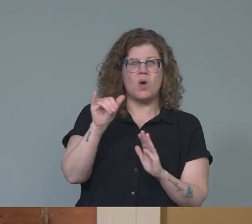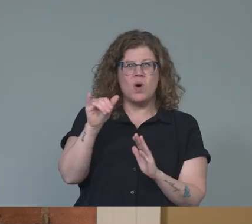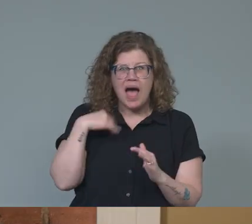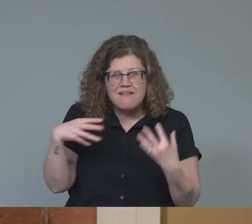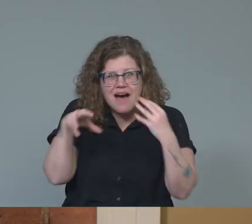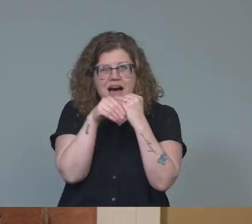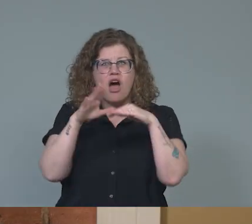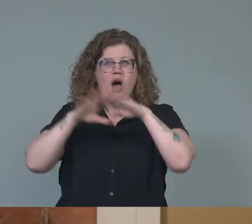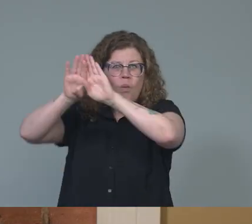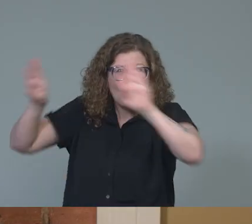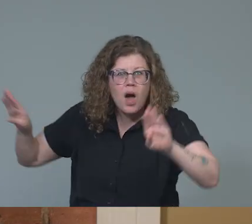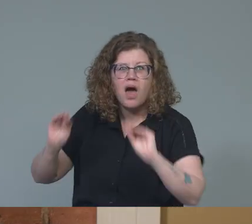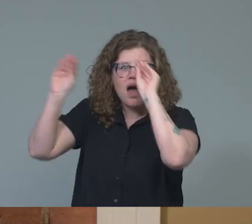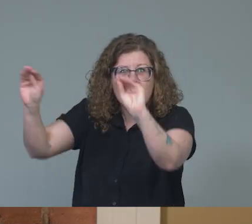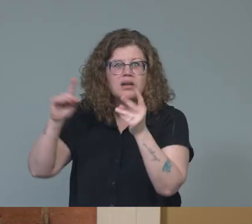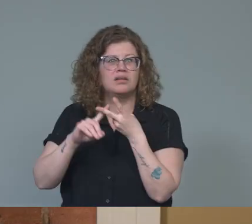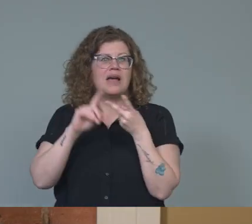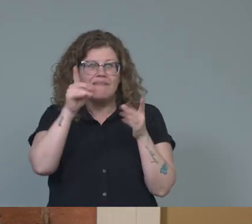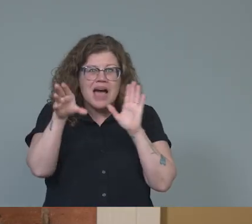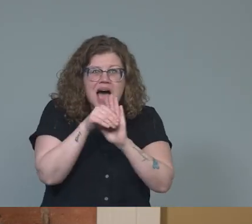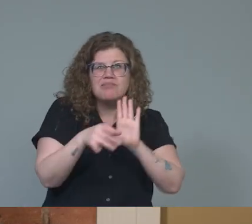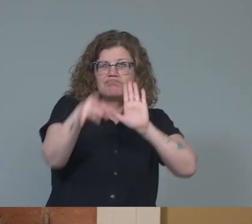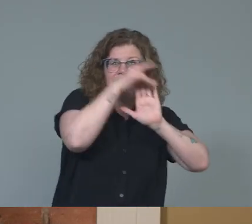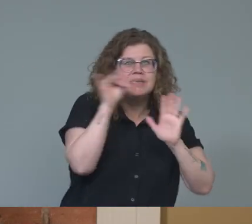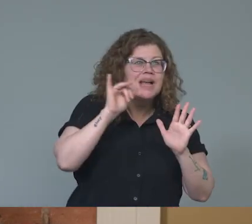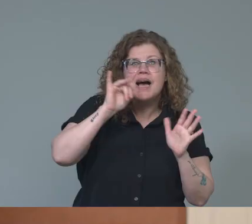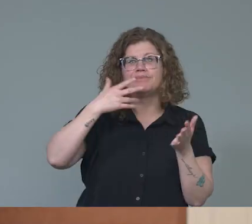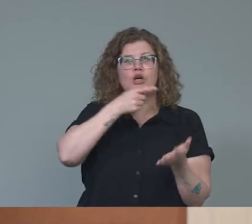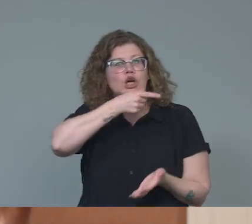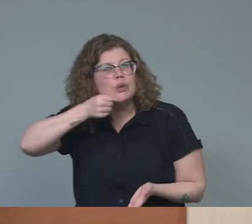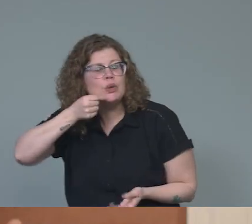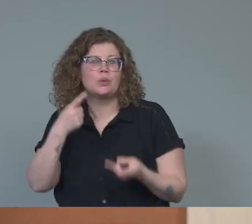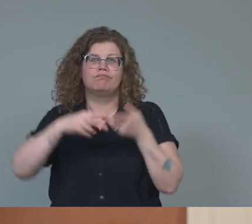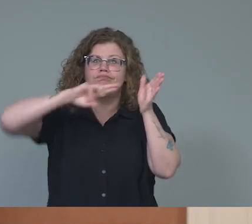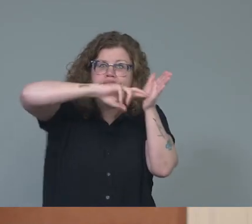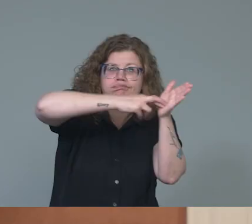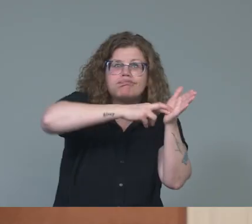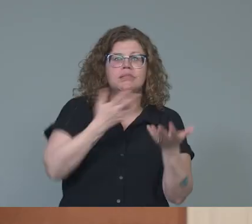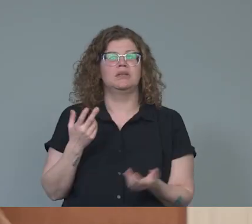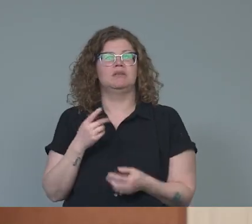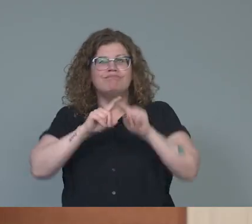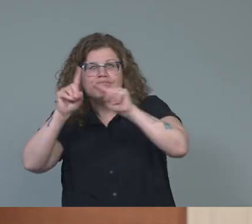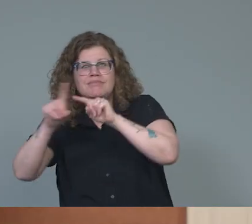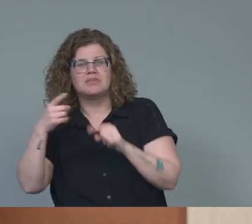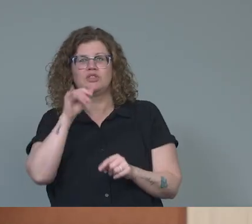to get that 100% approval that you need for your detailed design review. And then there are large scale public art fabricators.